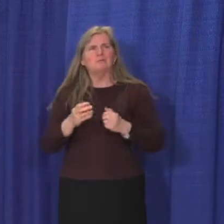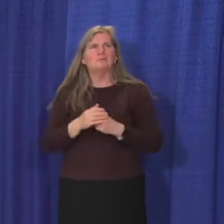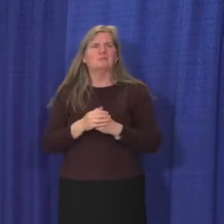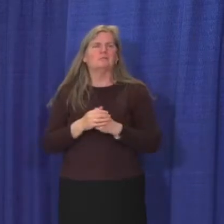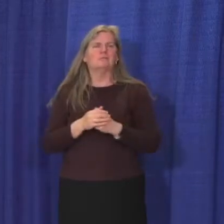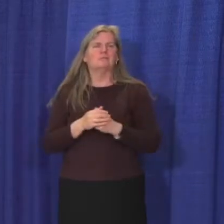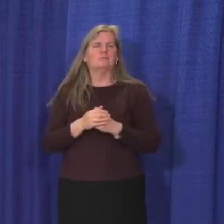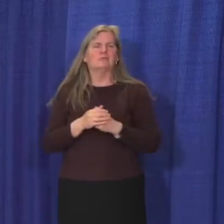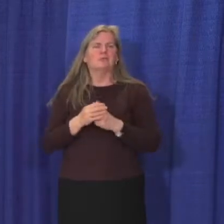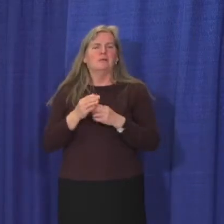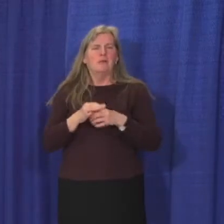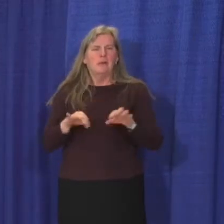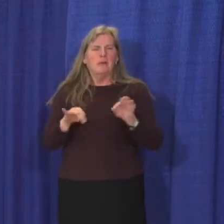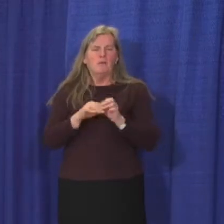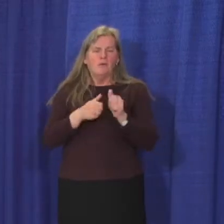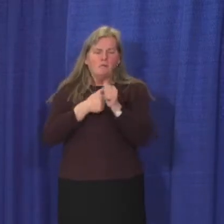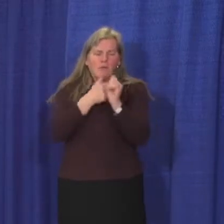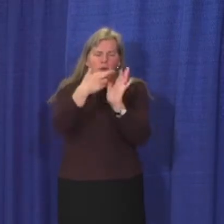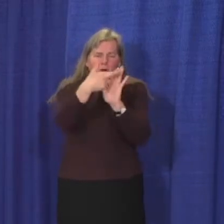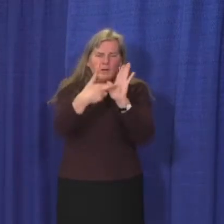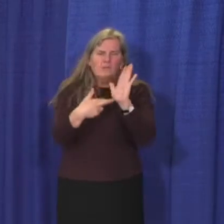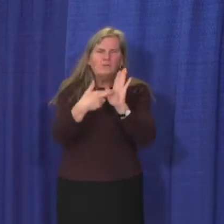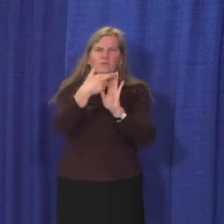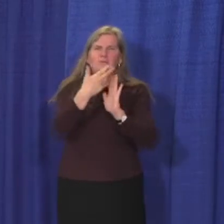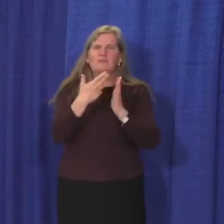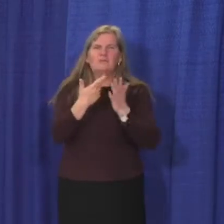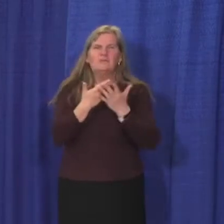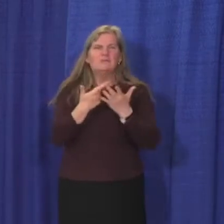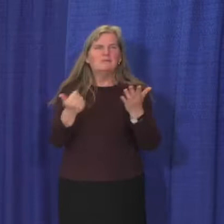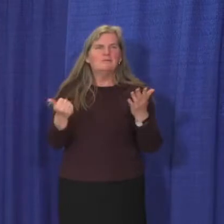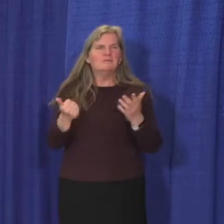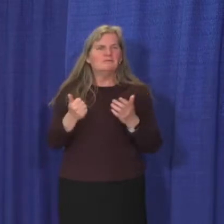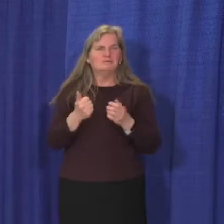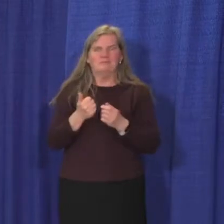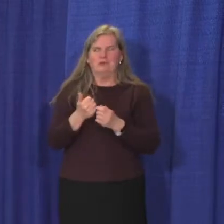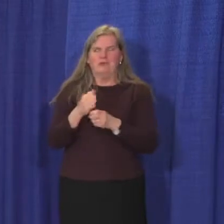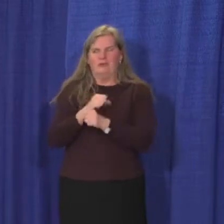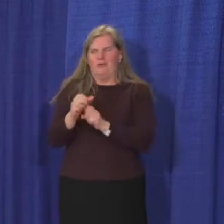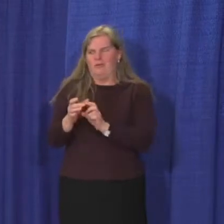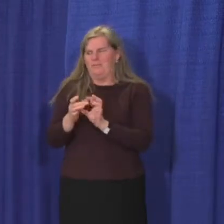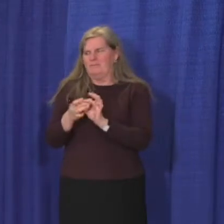importance of the guidelines and restrictions because you have a